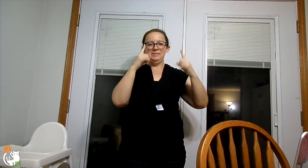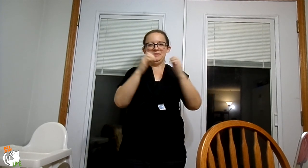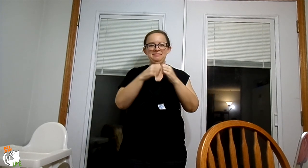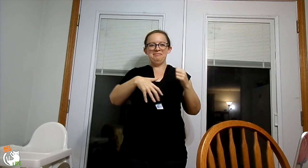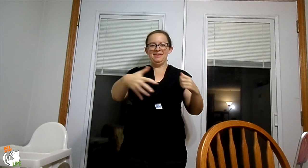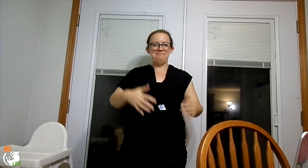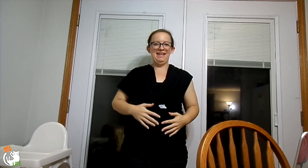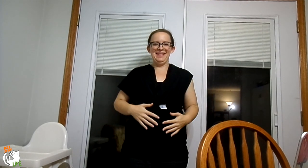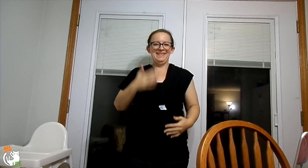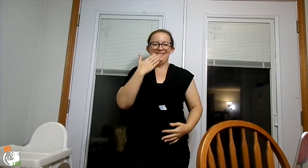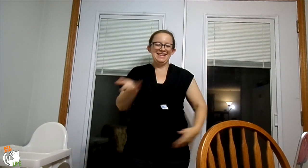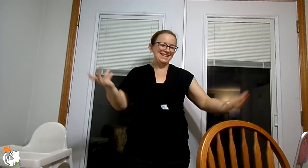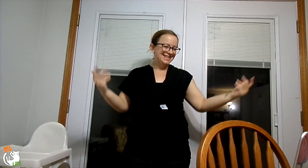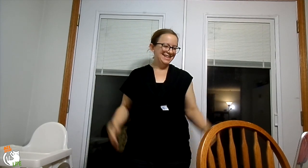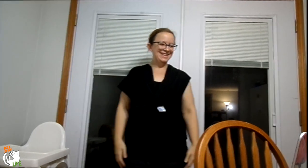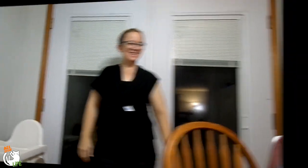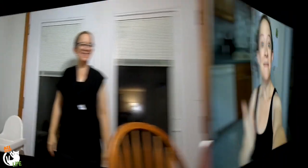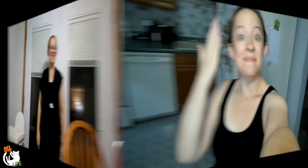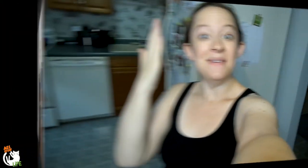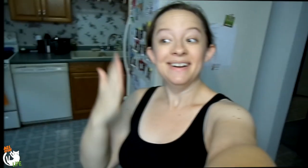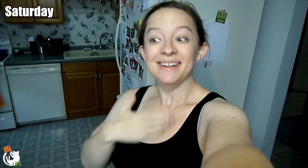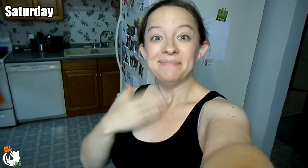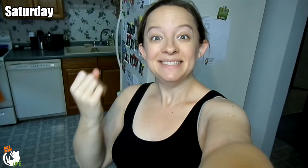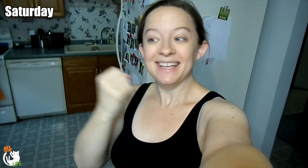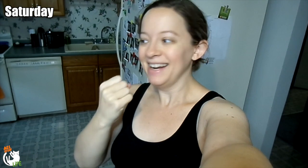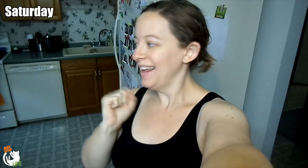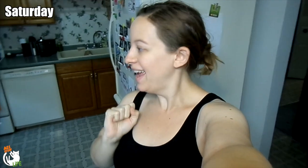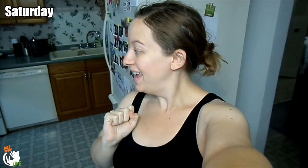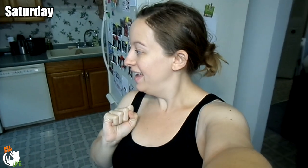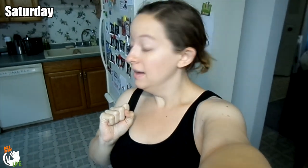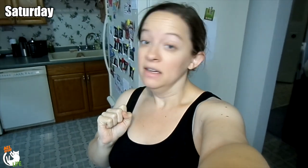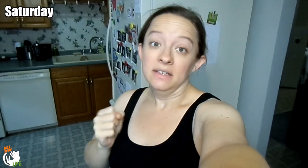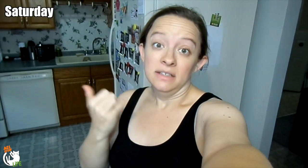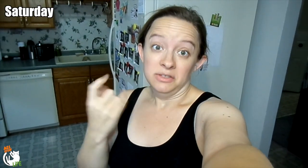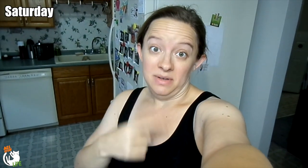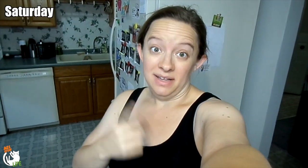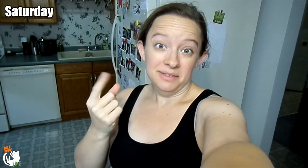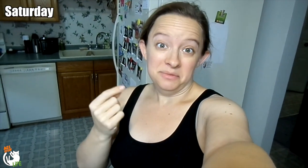It doesn't really work with a pregnant belly. Happy Saturday!